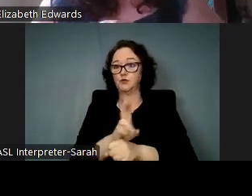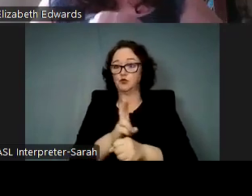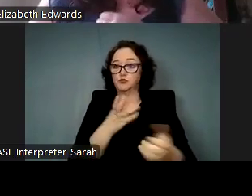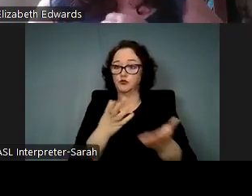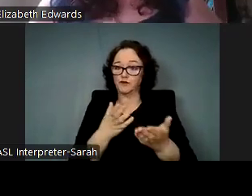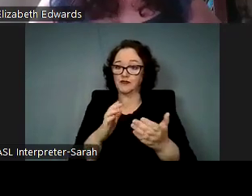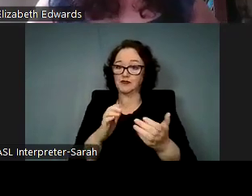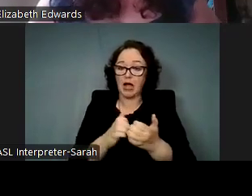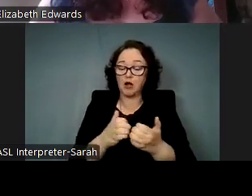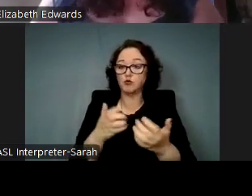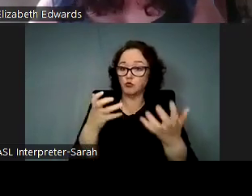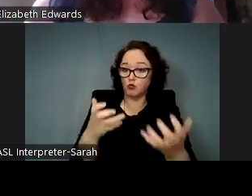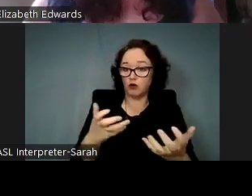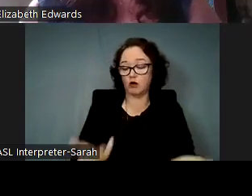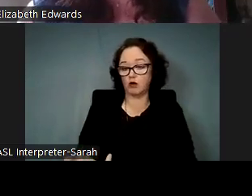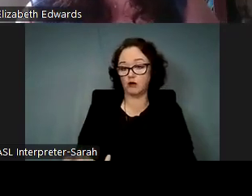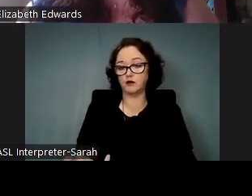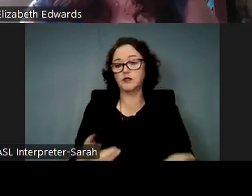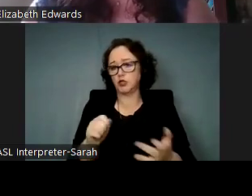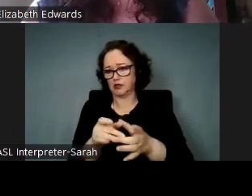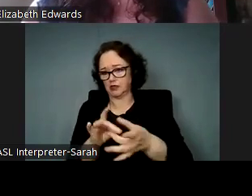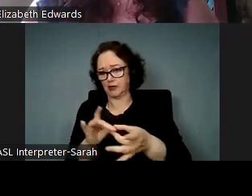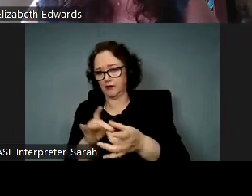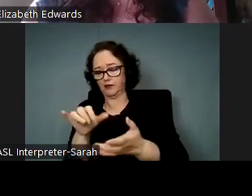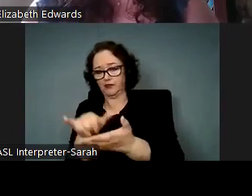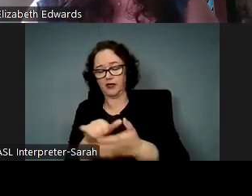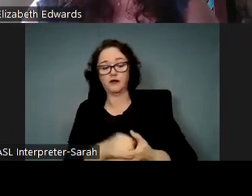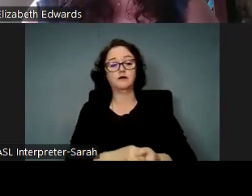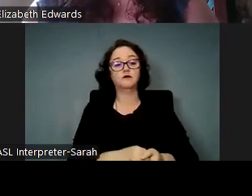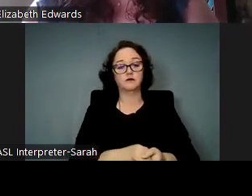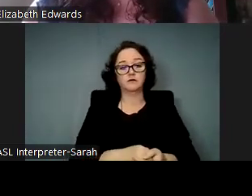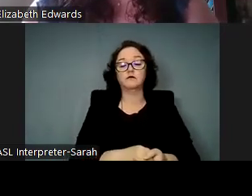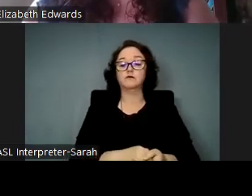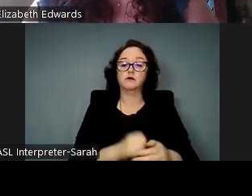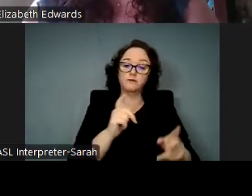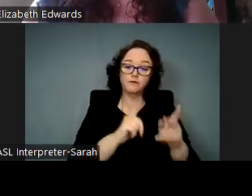biggest things that advocates and people who are more familiar